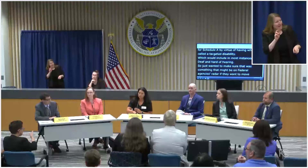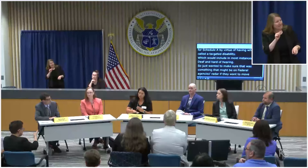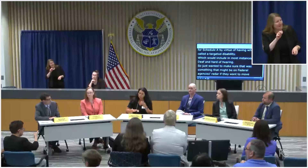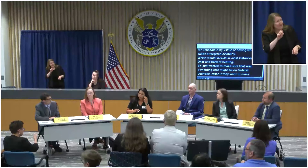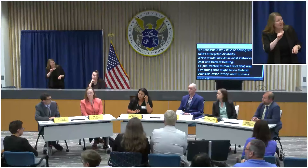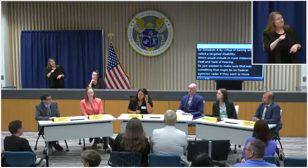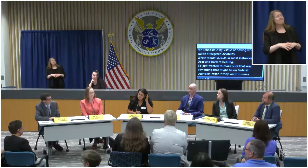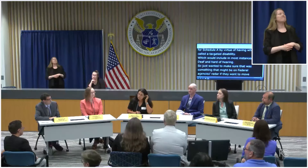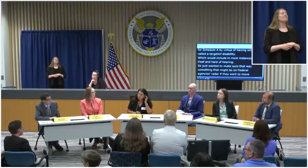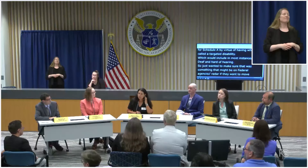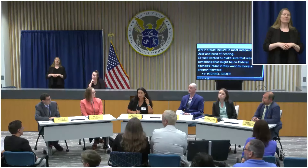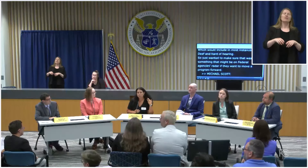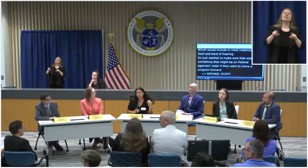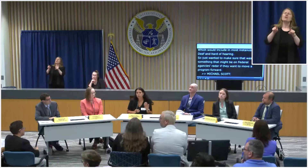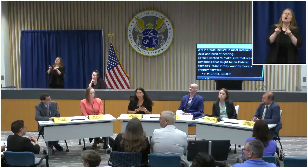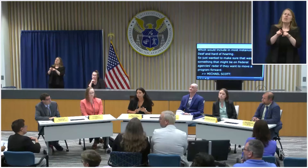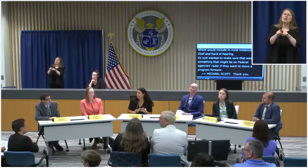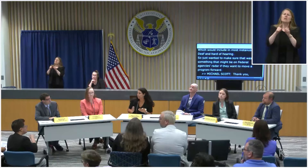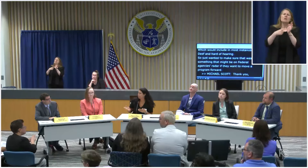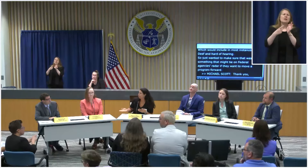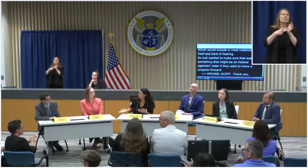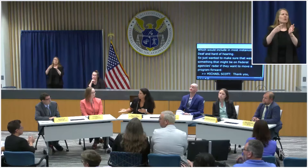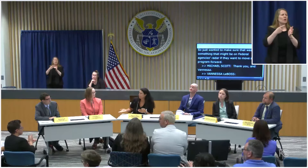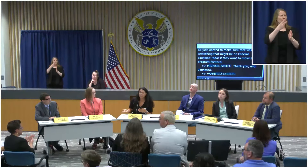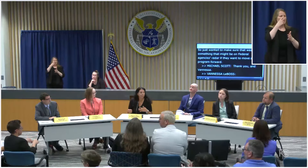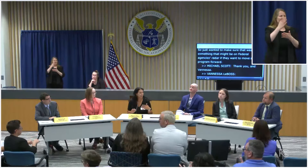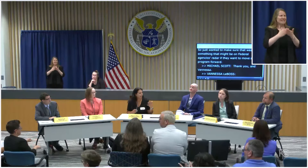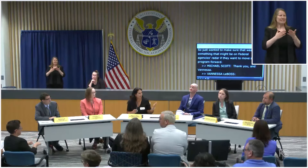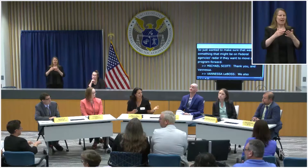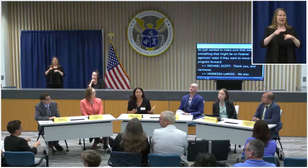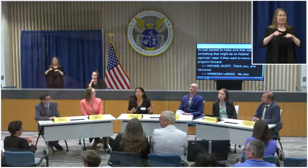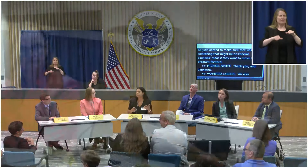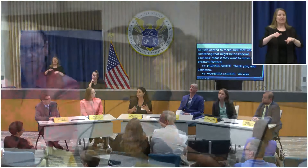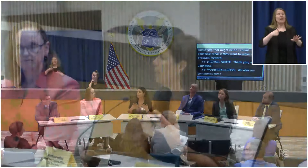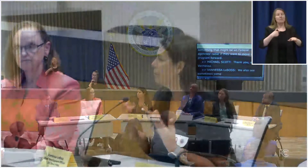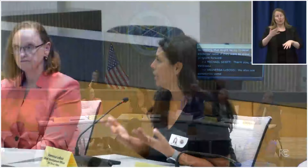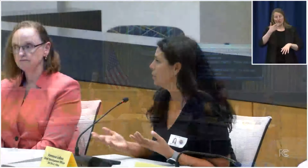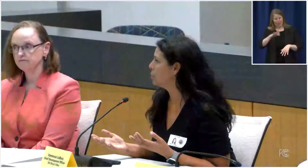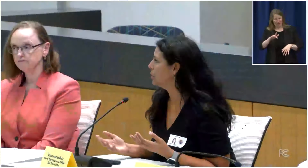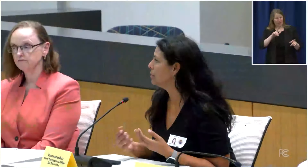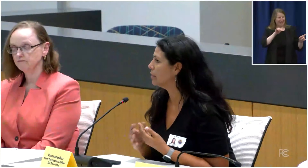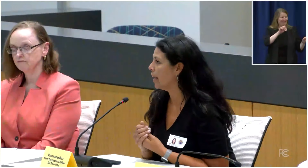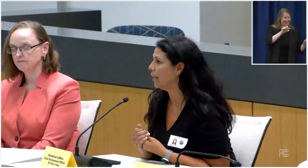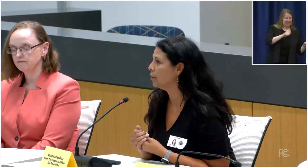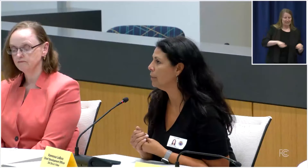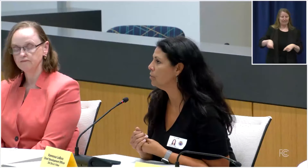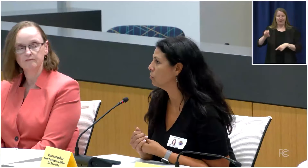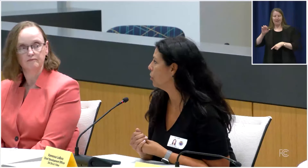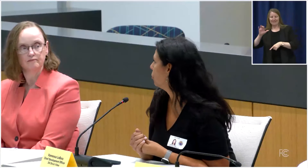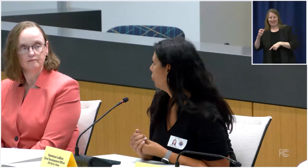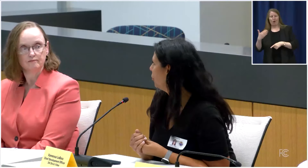AGENCIES' RADAR IF THEY WANT TO MOVE A PROGRAM FORWARD. THANK YOU, AND VANNESSA. WE ALSO SEE SOMETIMES SOME